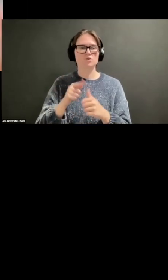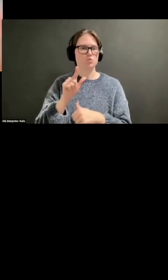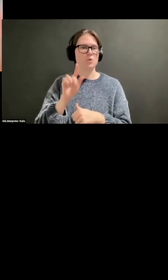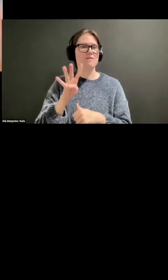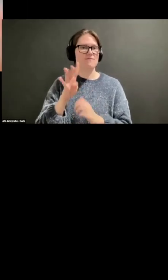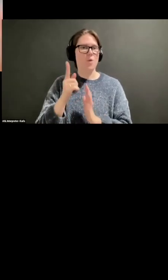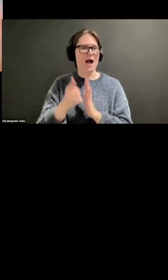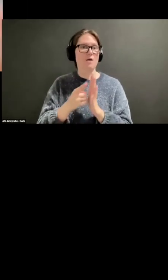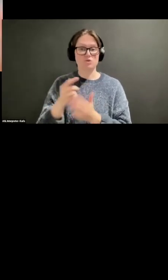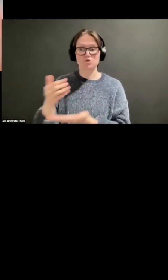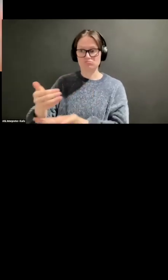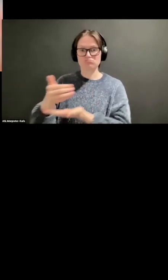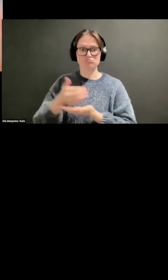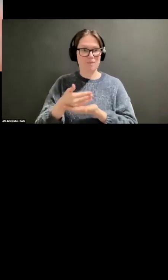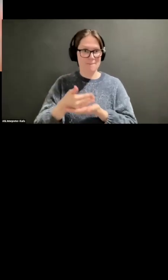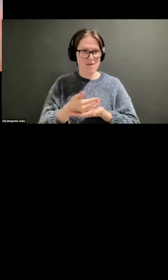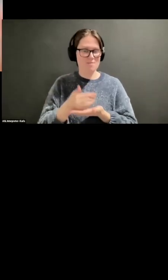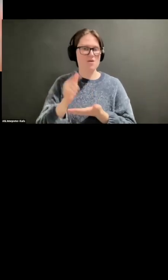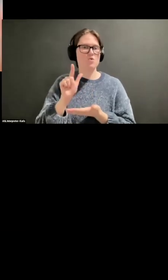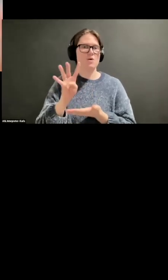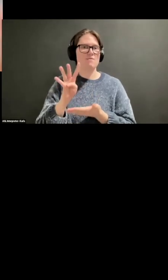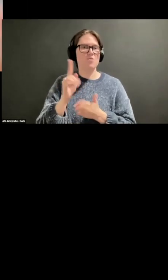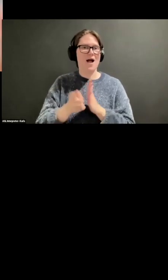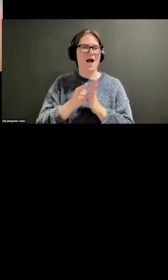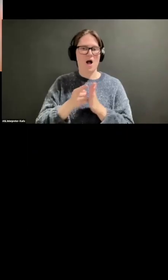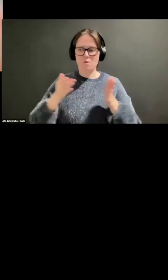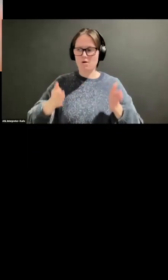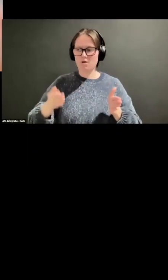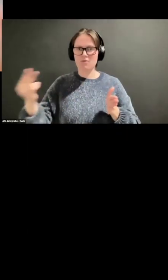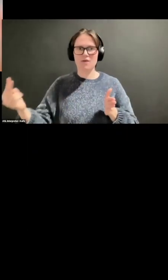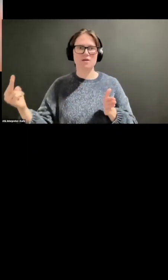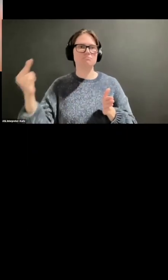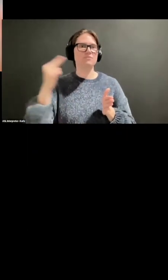placement, the social worker had more questions about